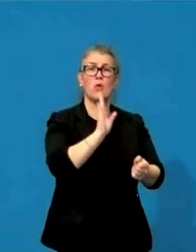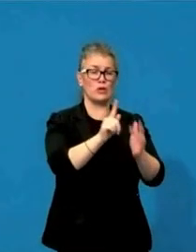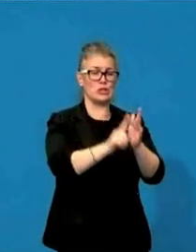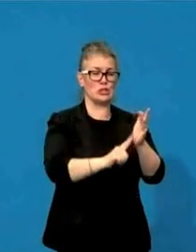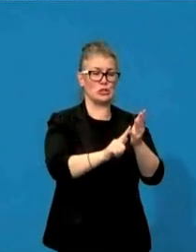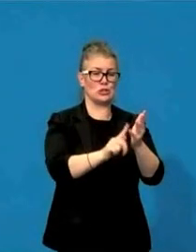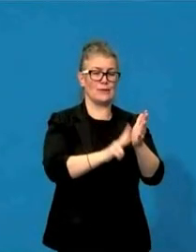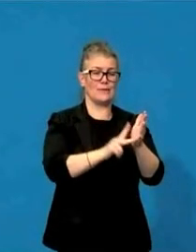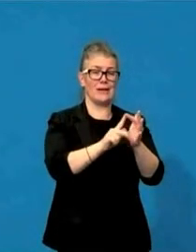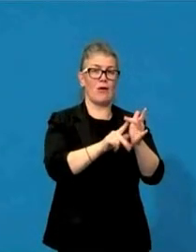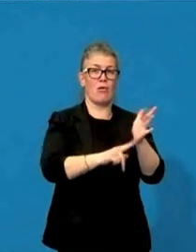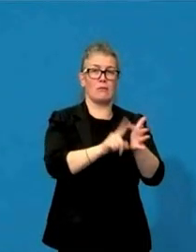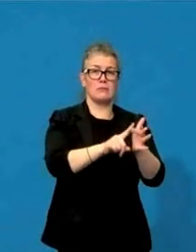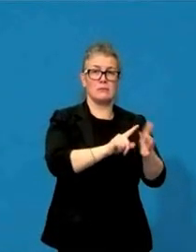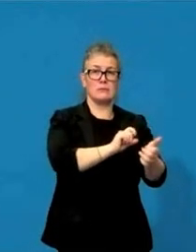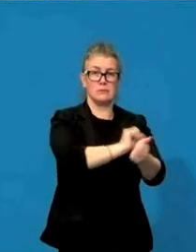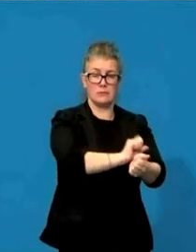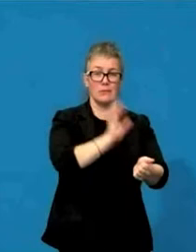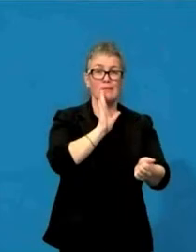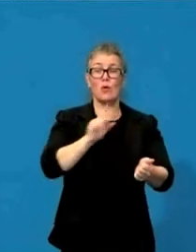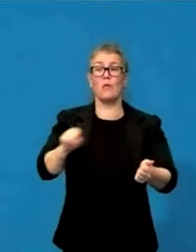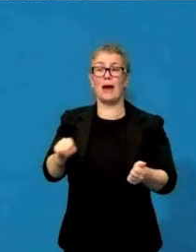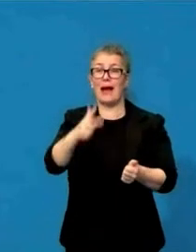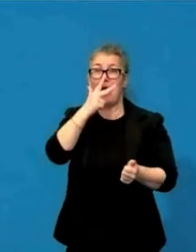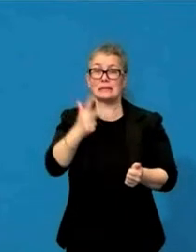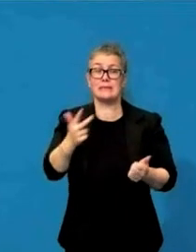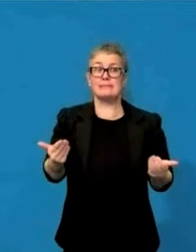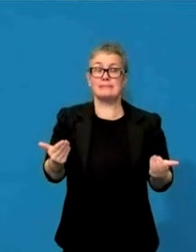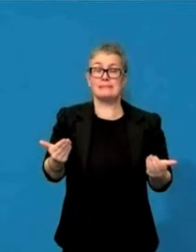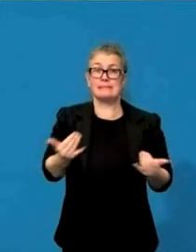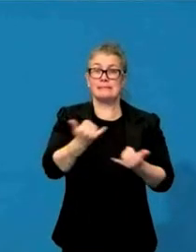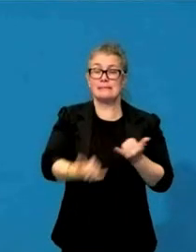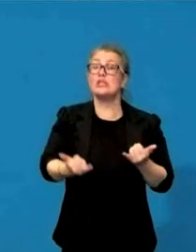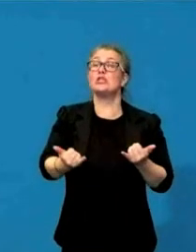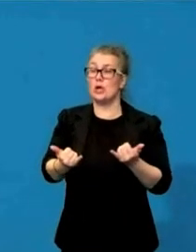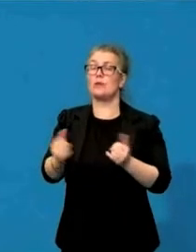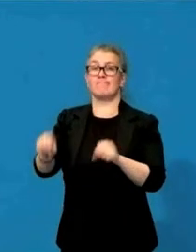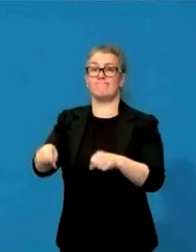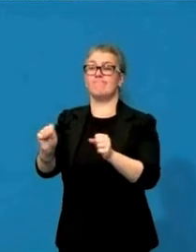Anyway, Tristan said yes, so we got Sebastian working for us on different jobs.